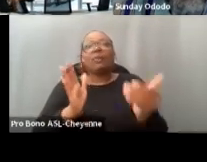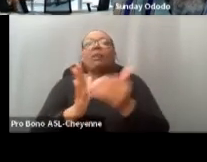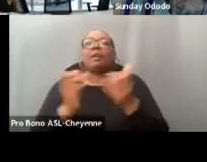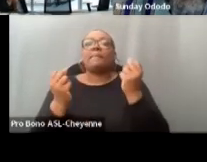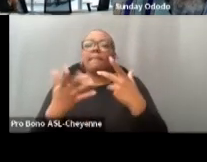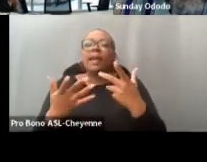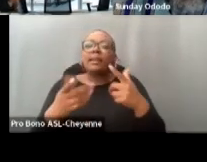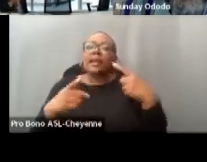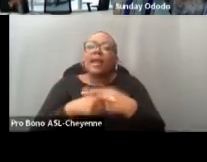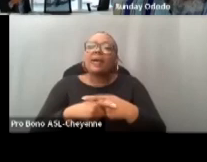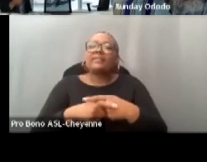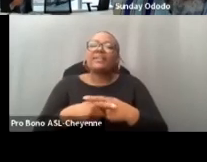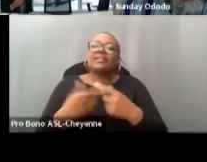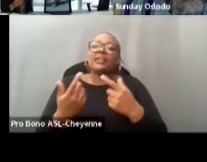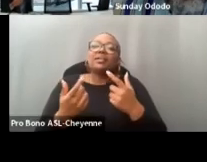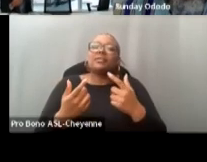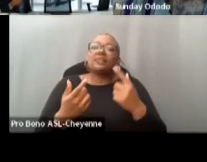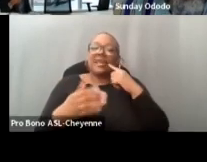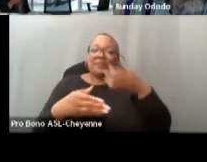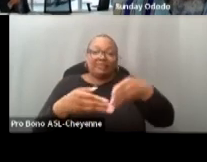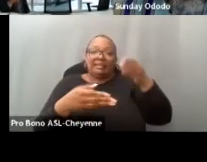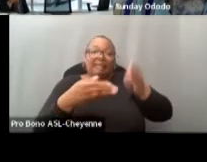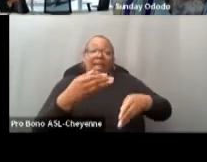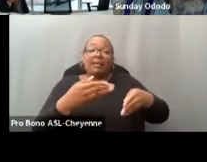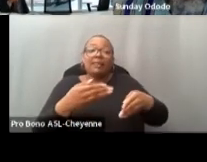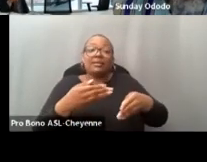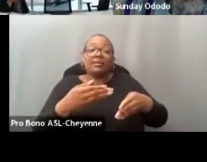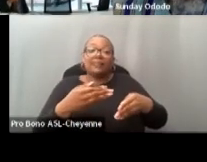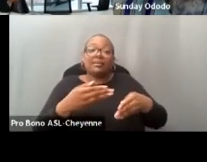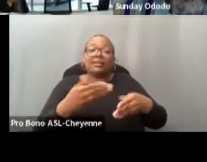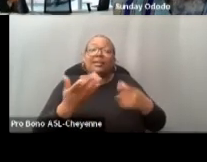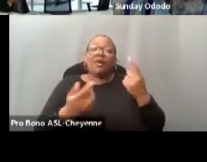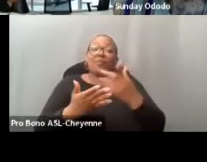So that was kind of one of the things that I thought